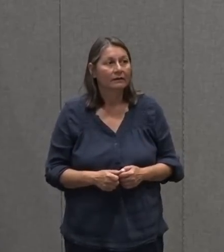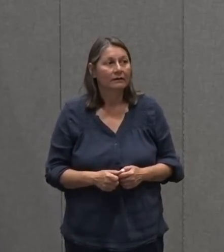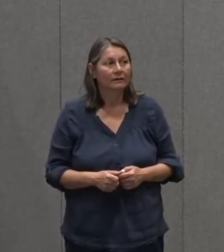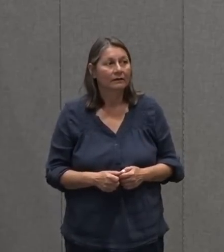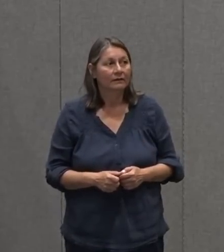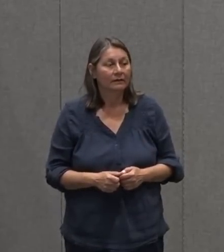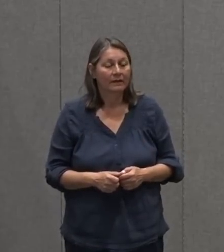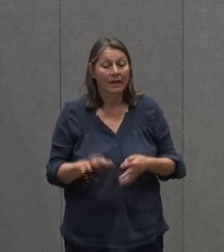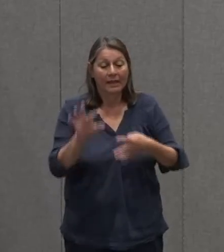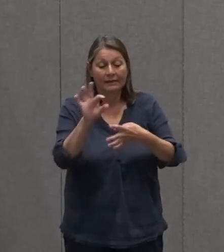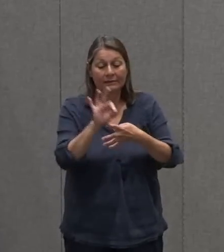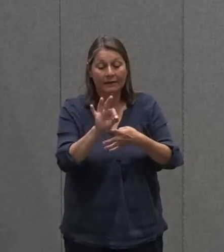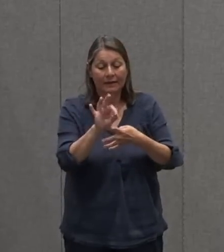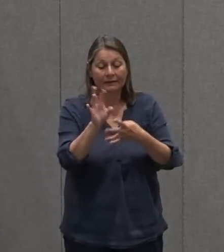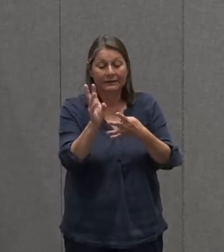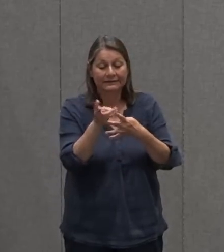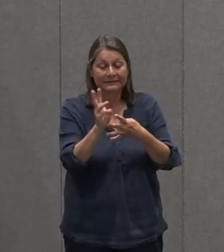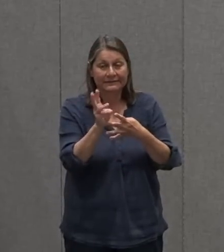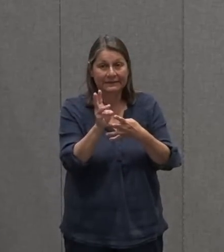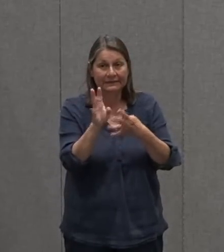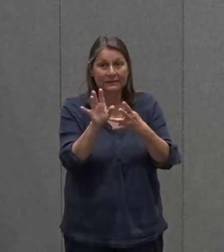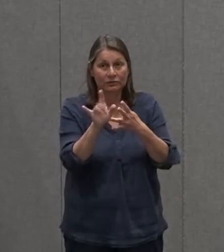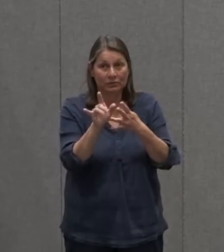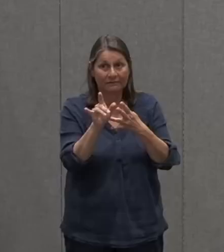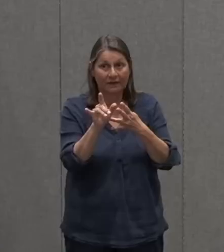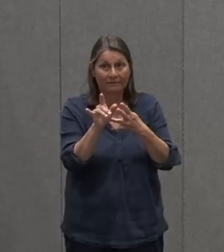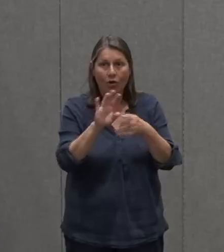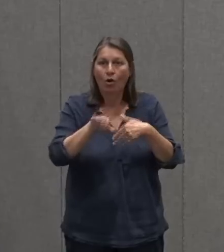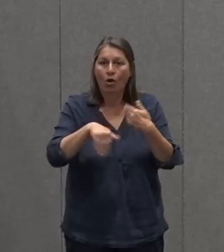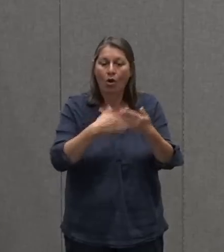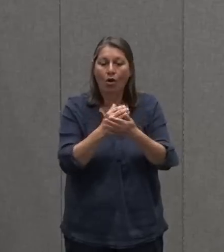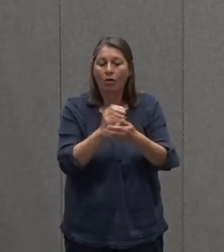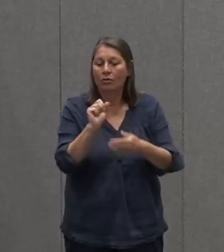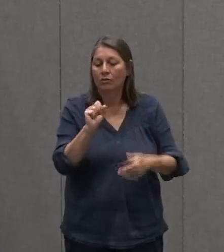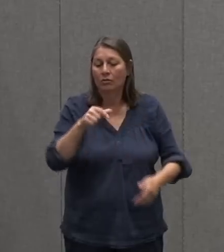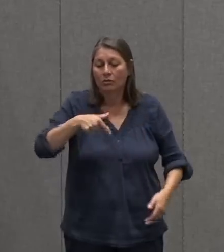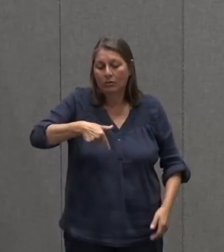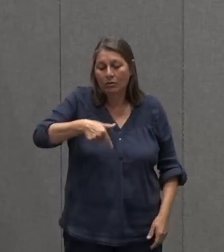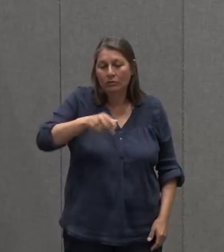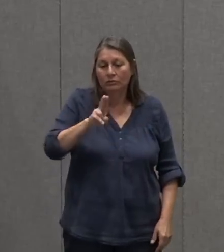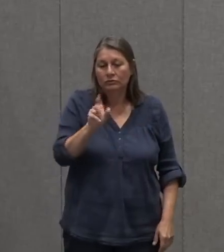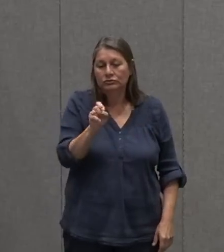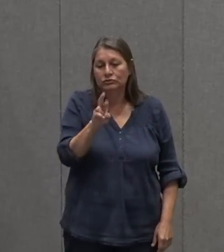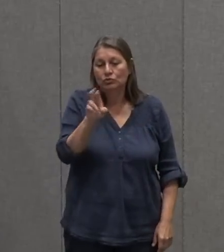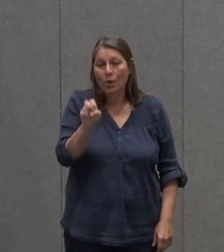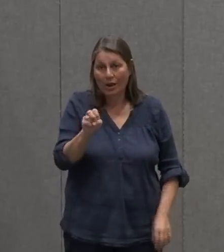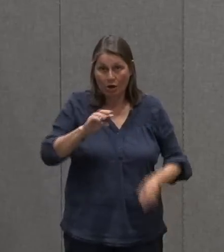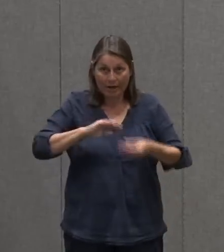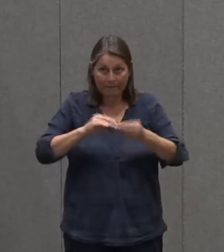and 25 are all square numbers. So if you square three, three squared is nine,